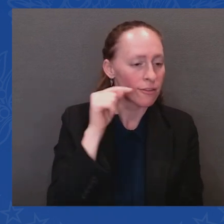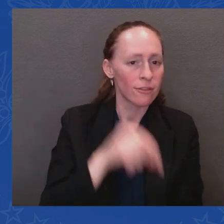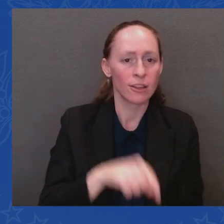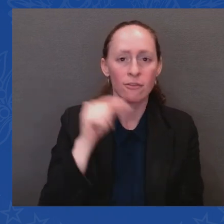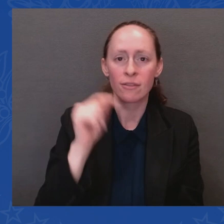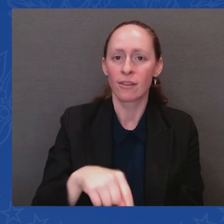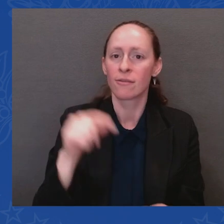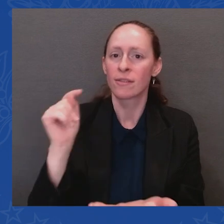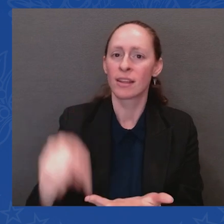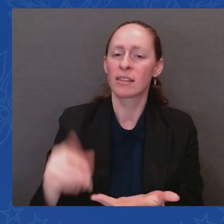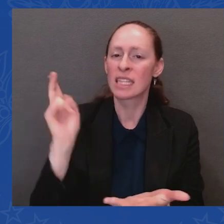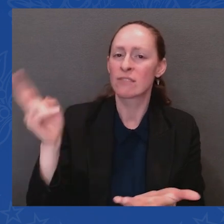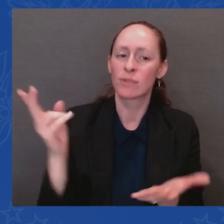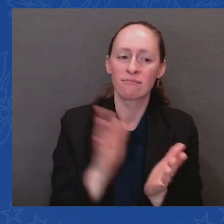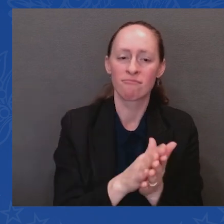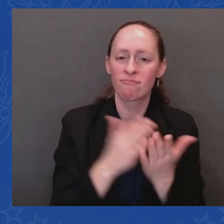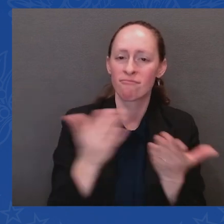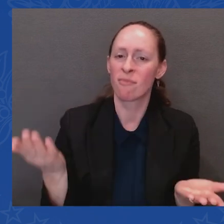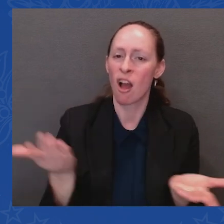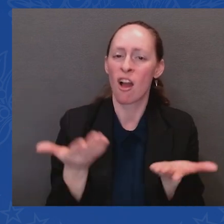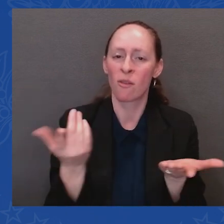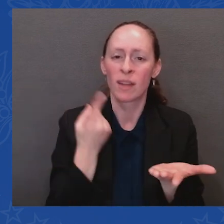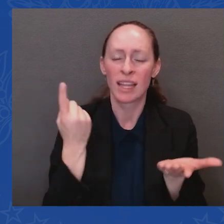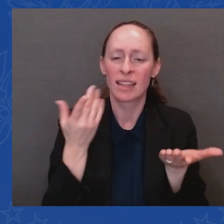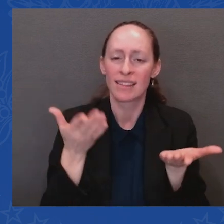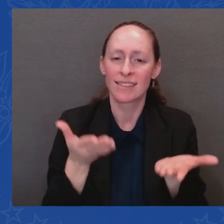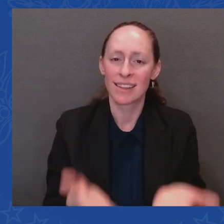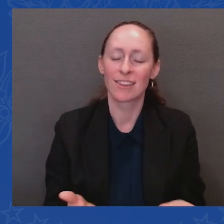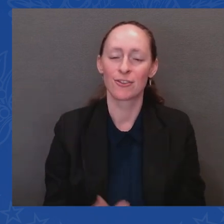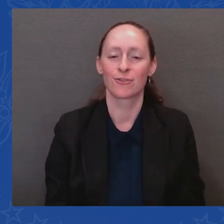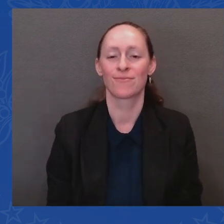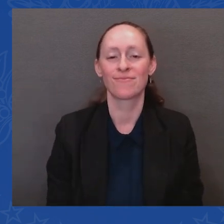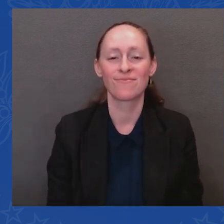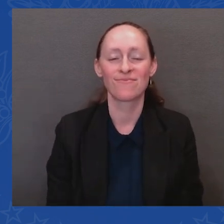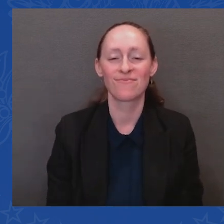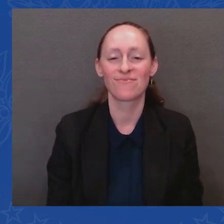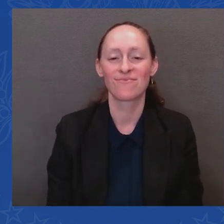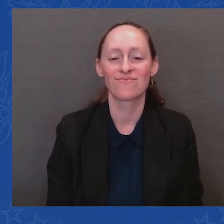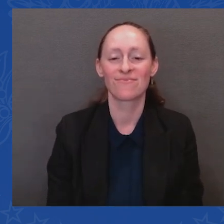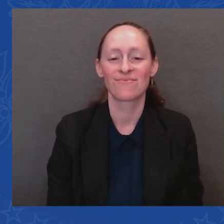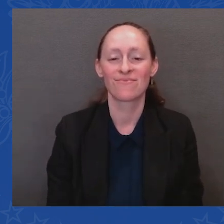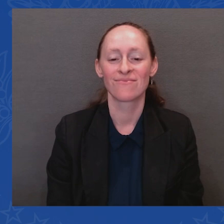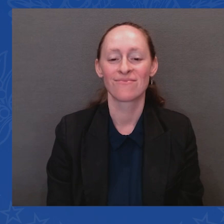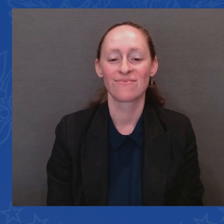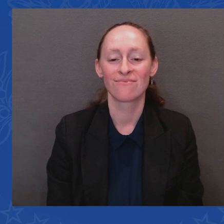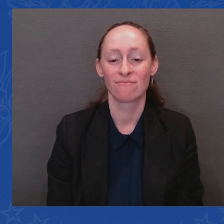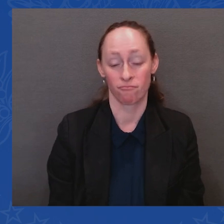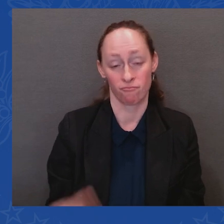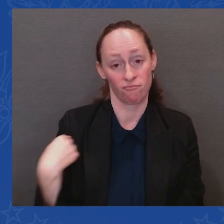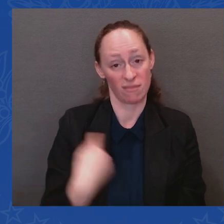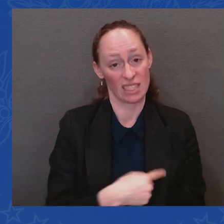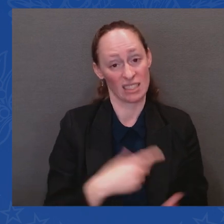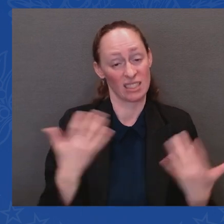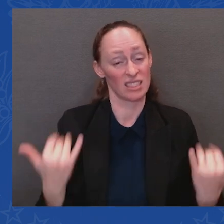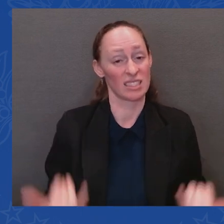As much as we owe a debt to veterans of past conflicts, we owe a tremendous amount to today's generation of veterans.